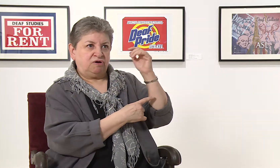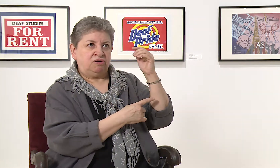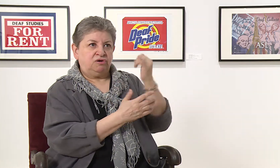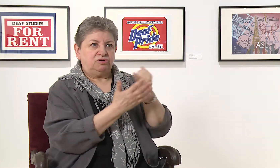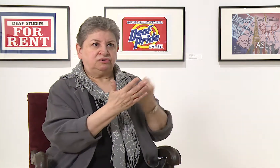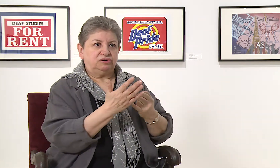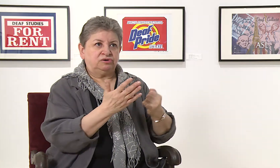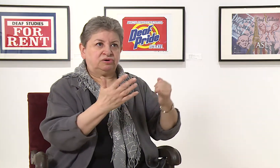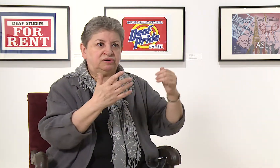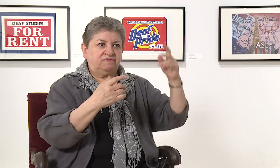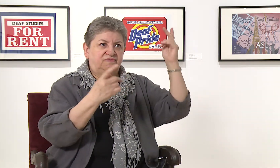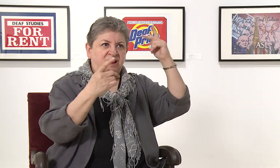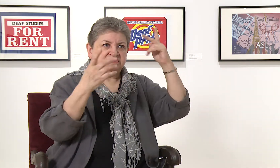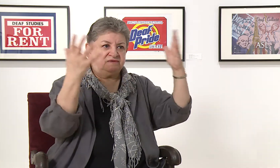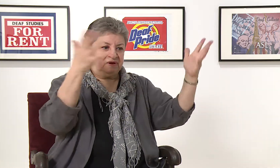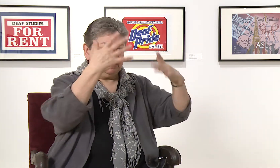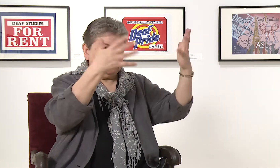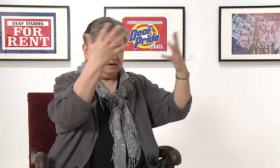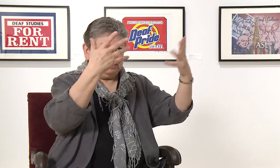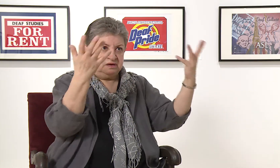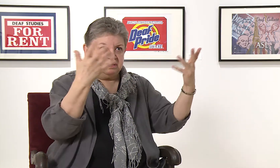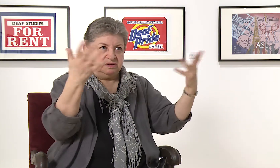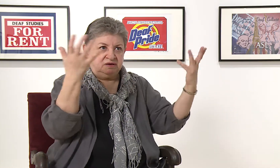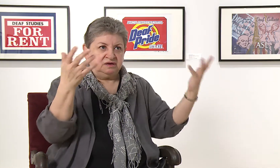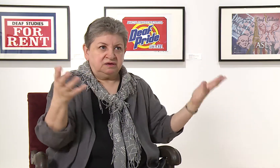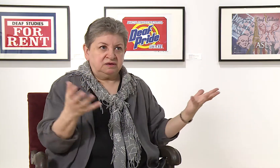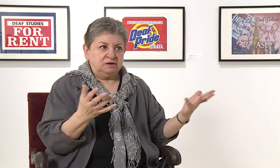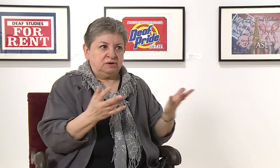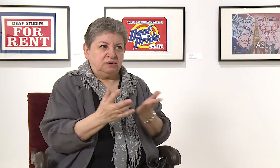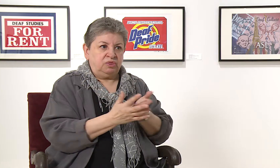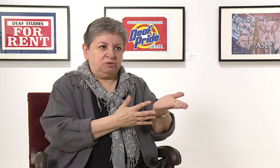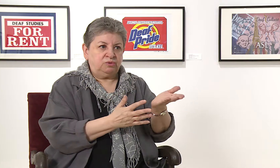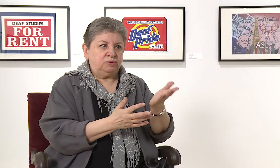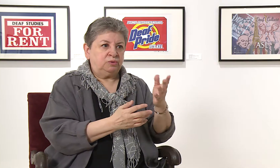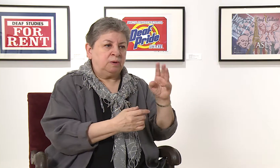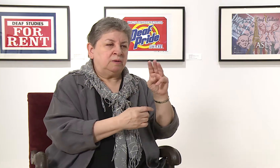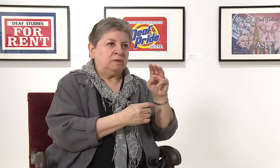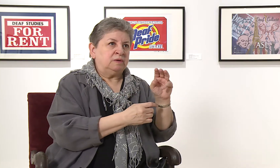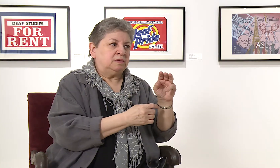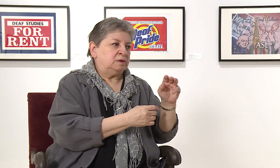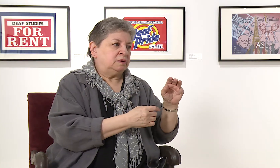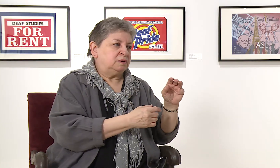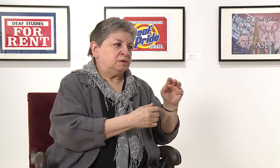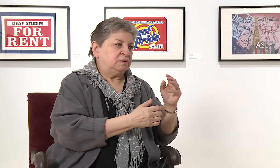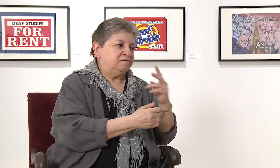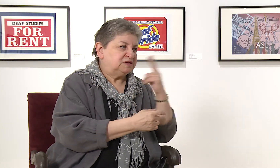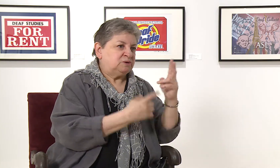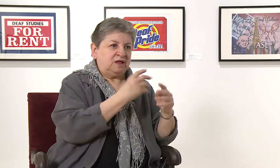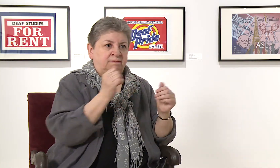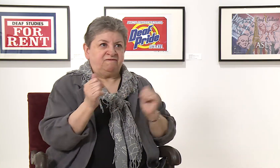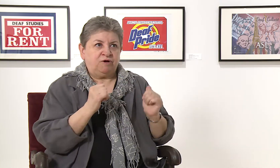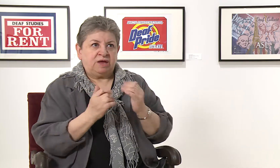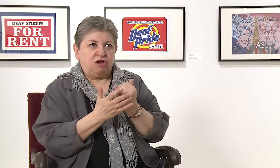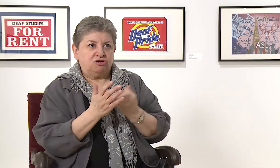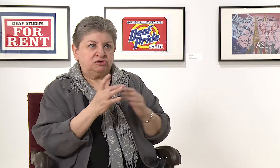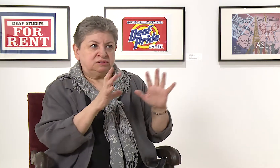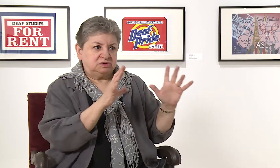about Deaf Art, the philosophy of showing the Deaf experience through visual